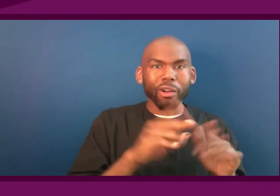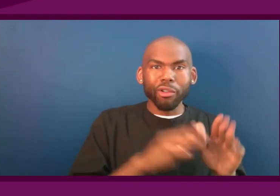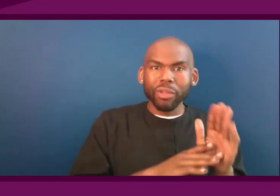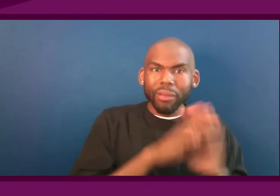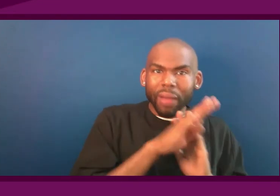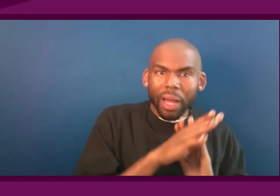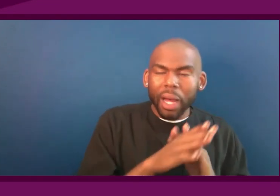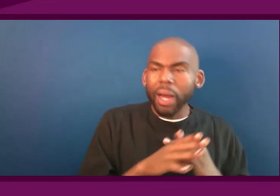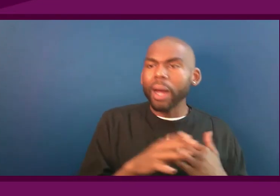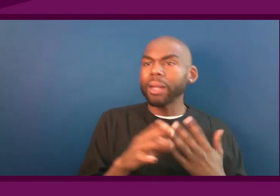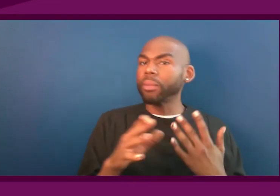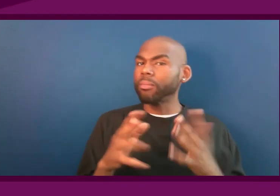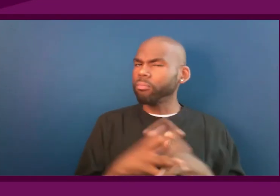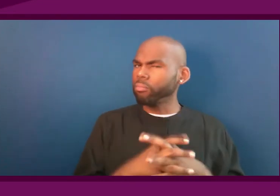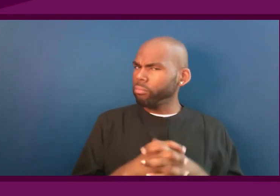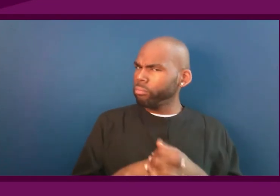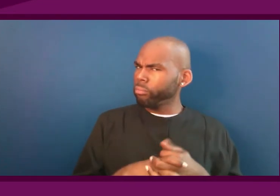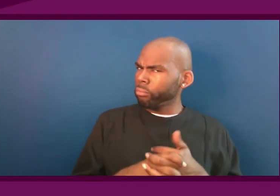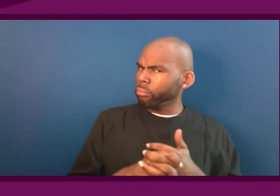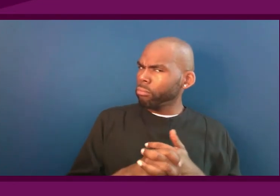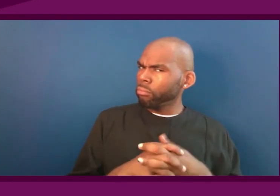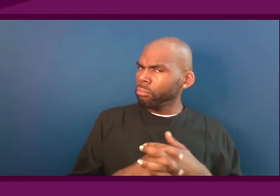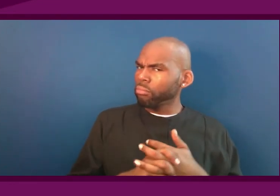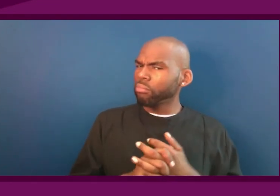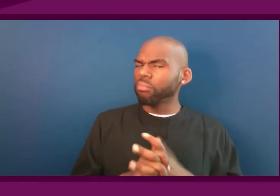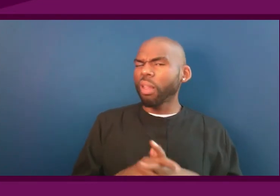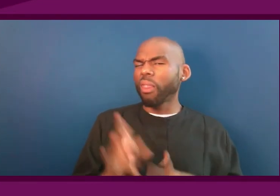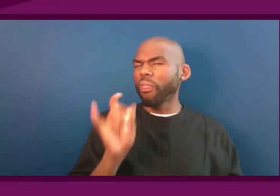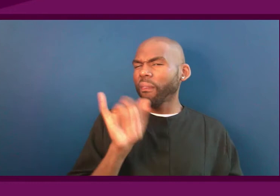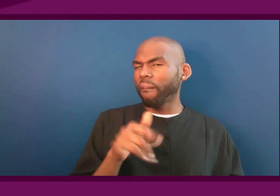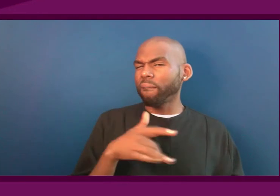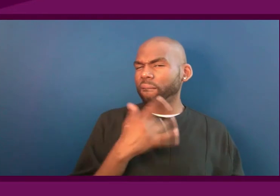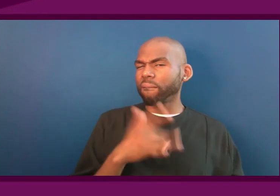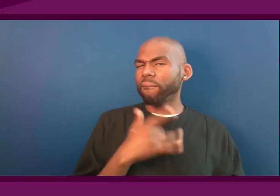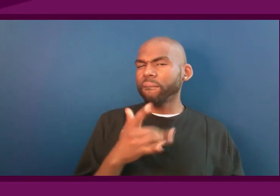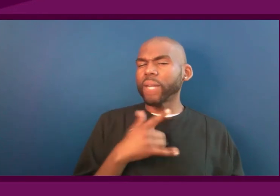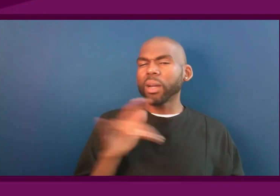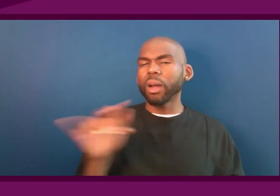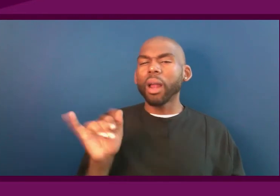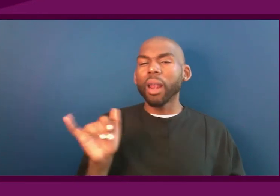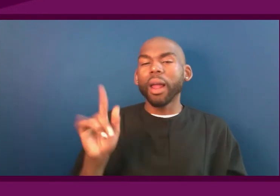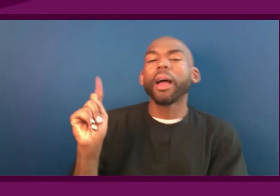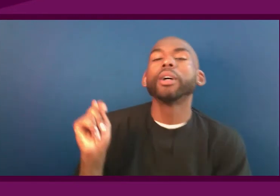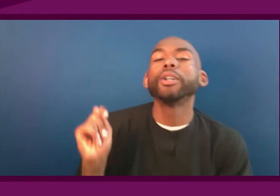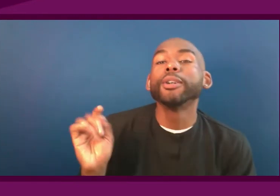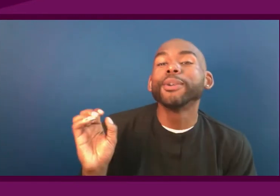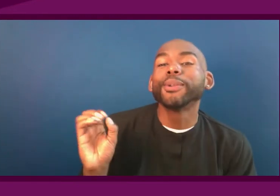created Billion Strong. I mean, I still have Ruh Global Impact and we are a corporate. We help